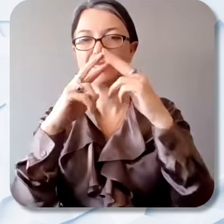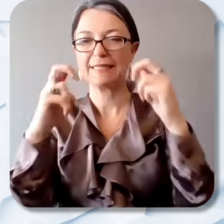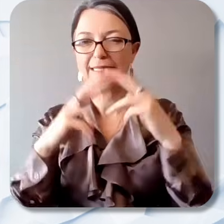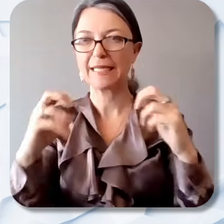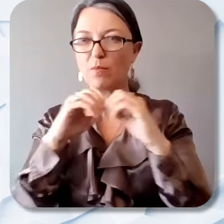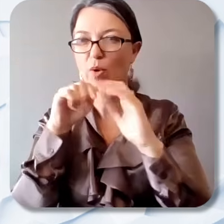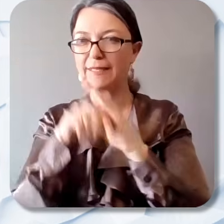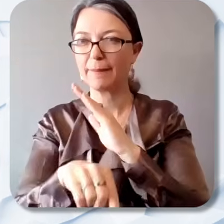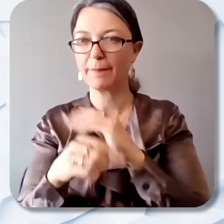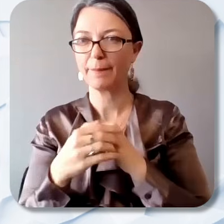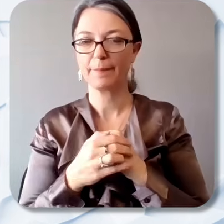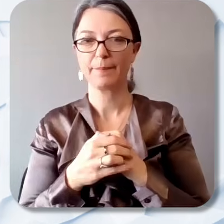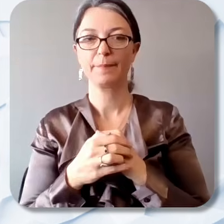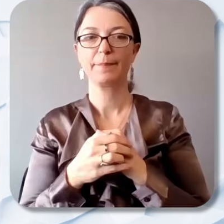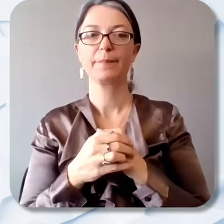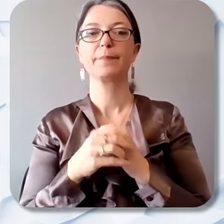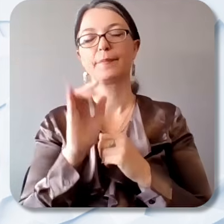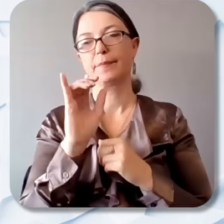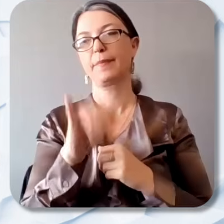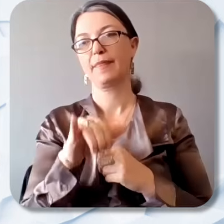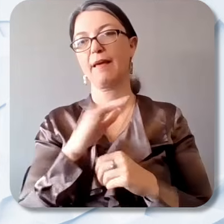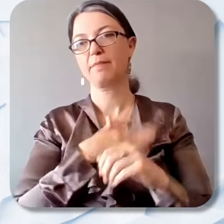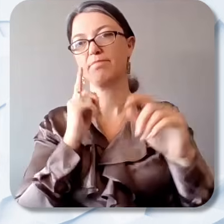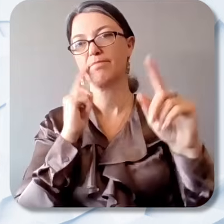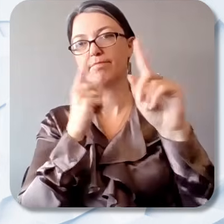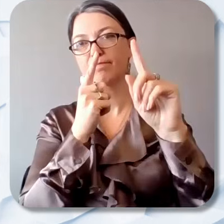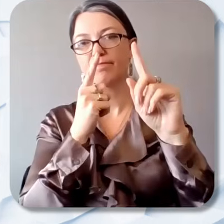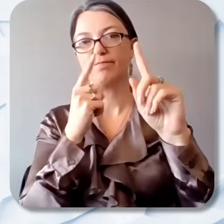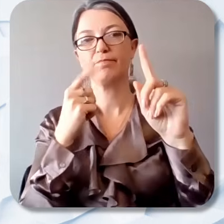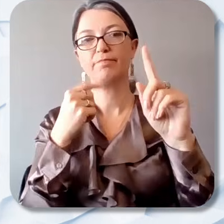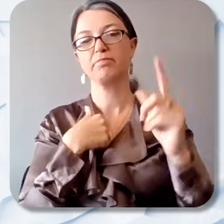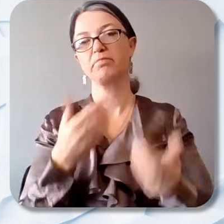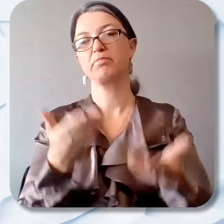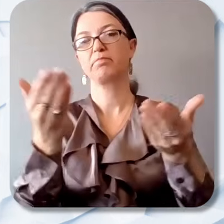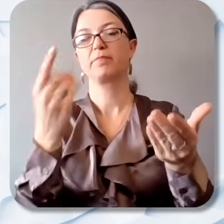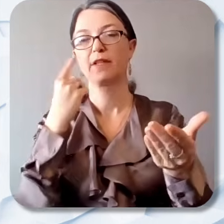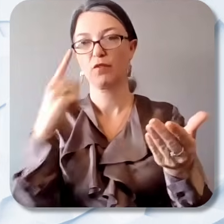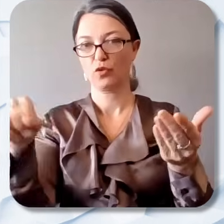So that's kind of what I wanted to put forth for everyone to understand a little bit more